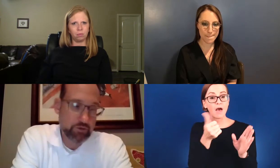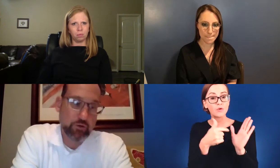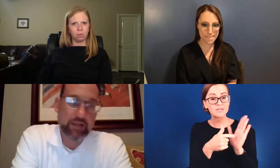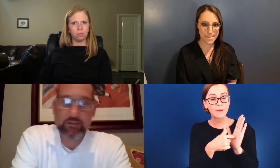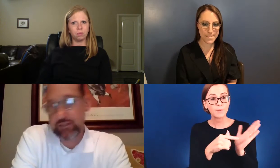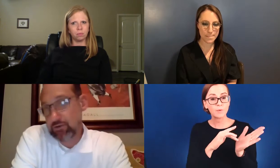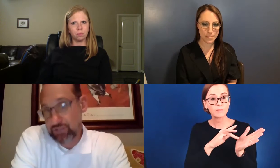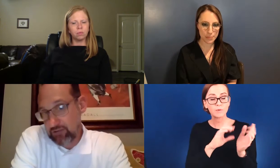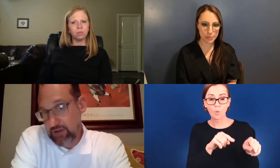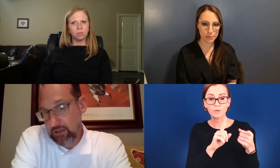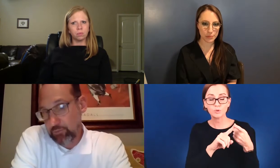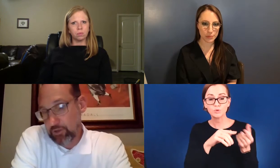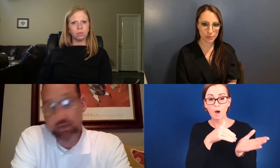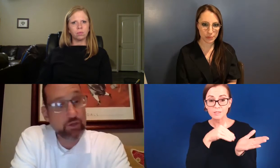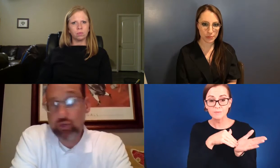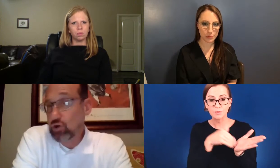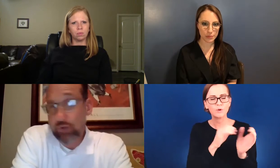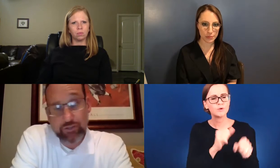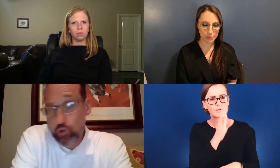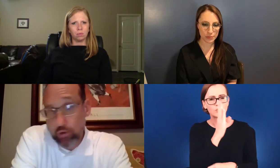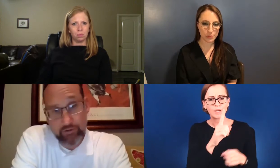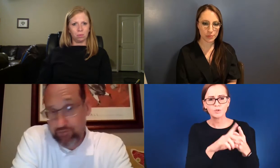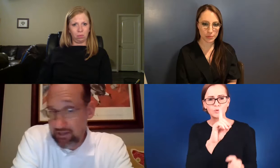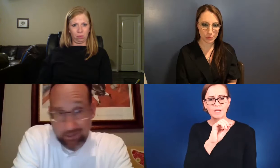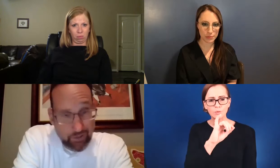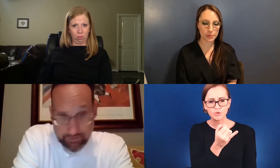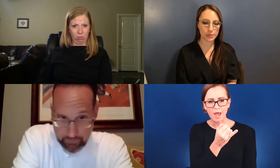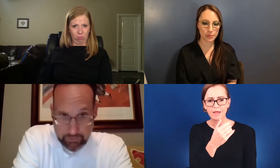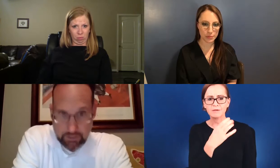you could go right to the DOJ and file a complaint. You could go right to court and file a lawsuit.